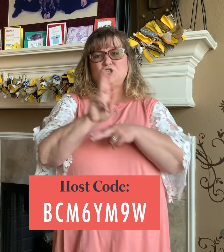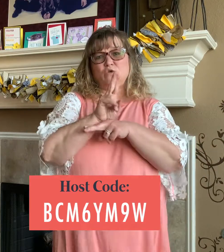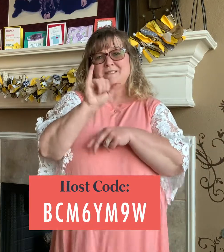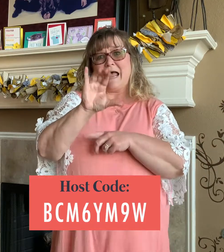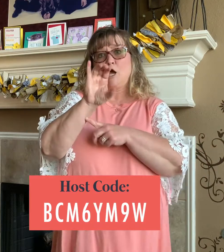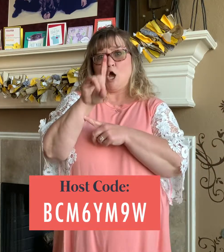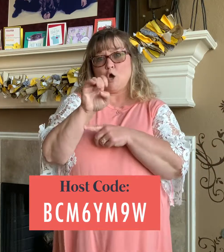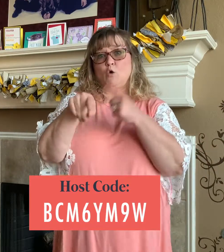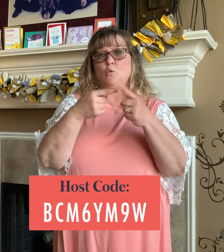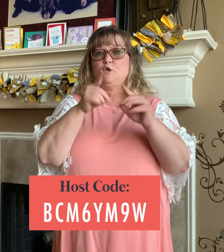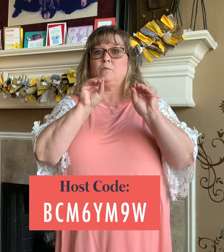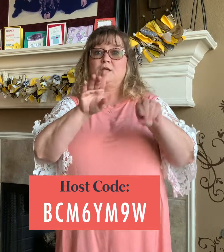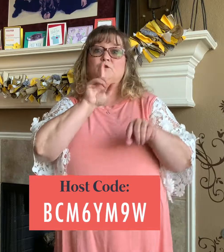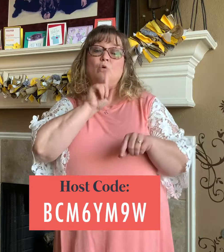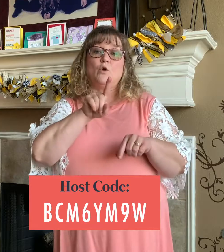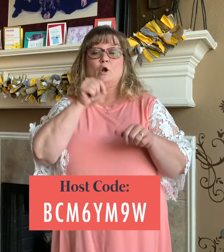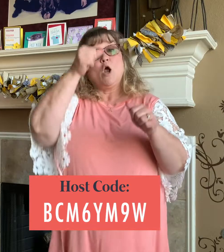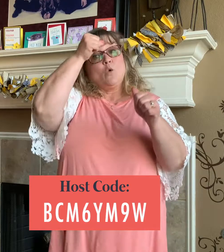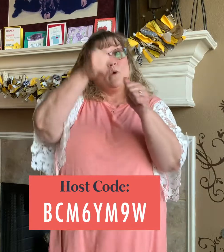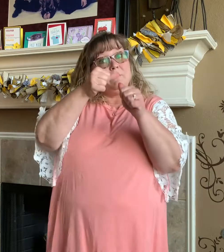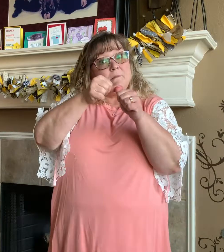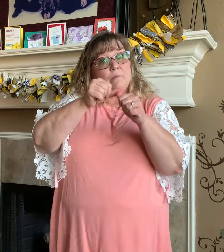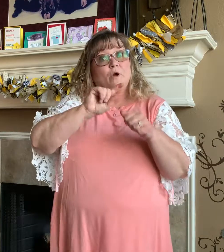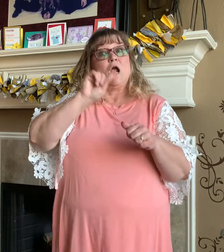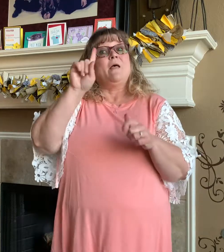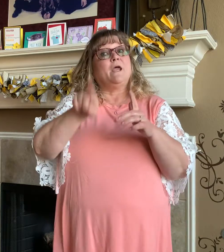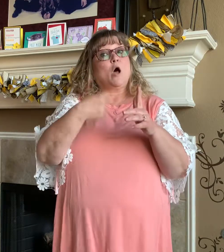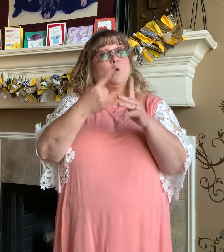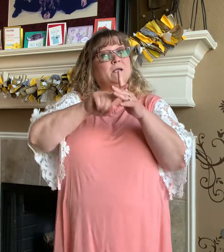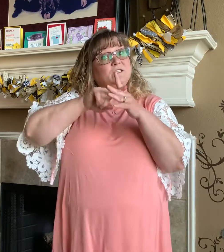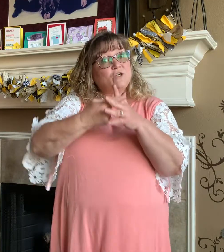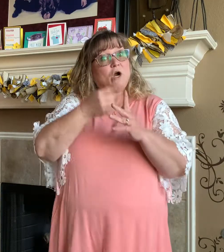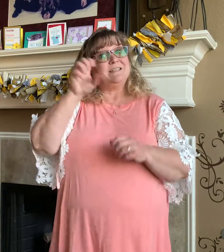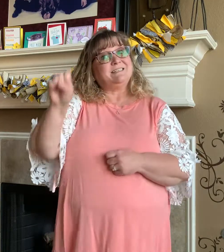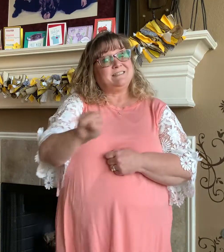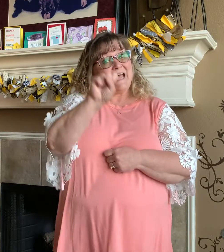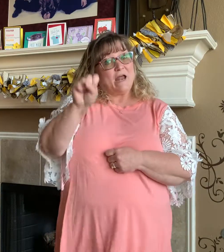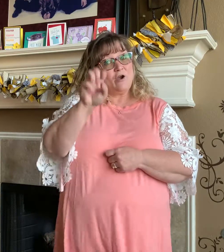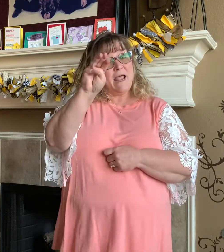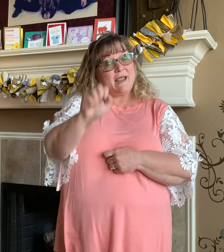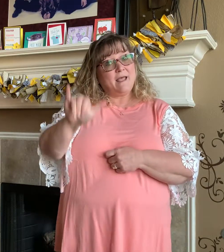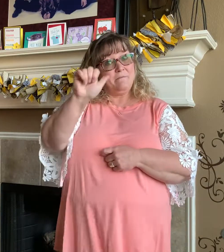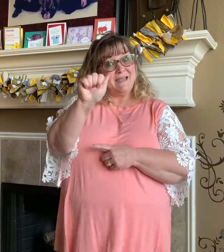use that code when you place your order remember it only starts Saturday May